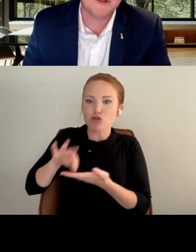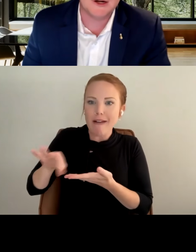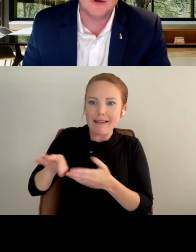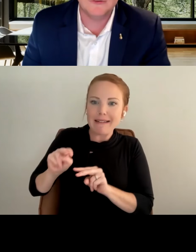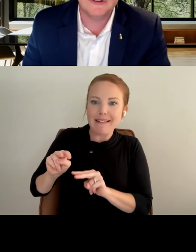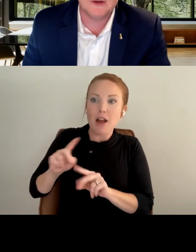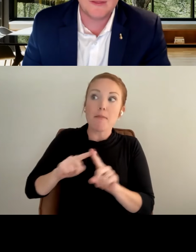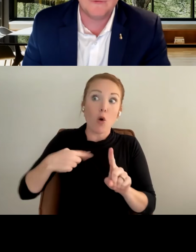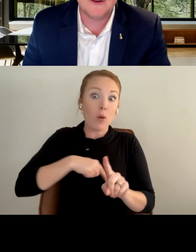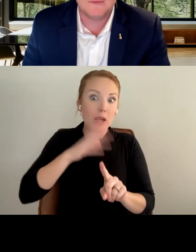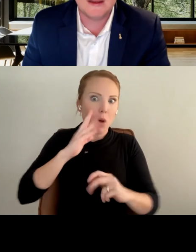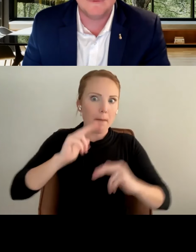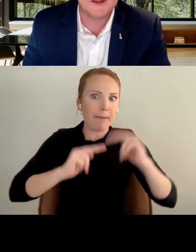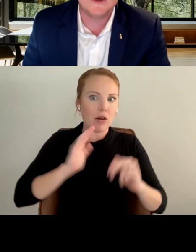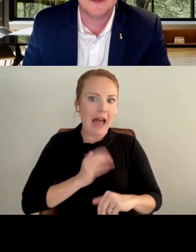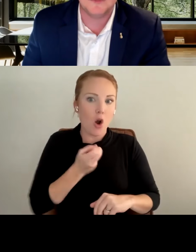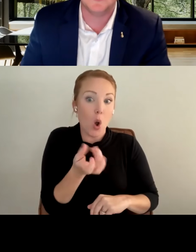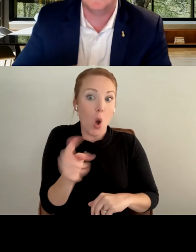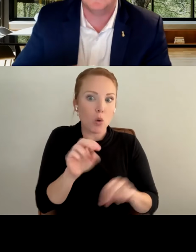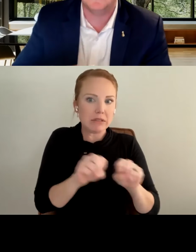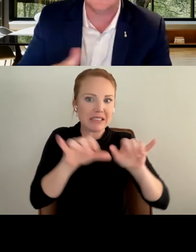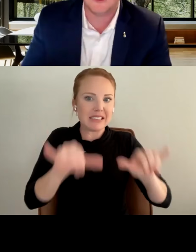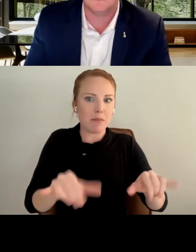to build our own system on the front to make it fully accessible. And it's just going to talk